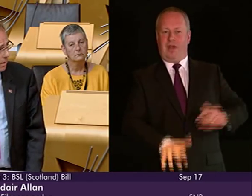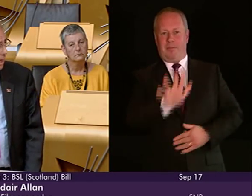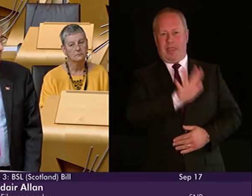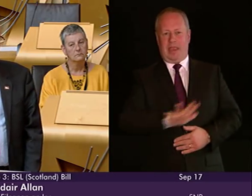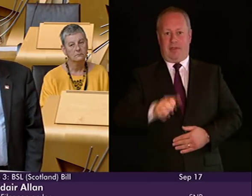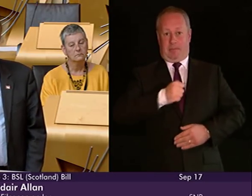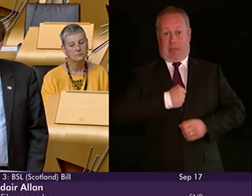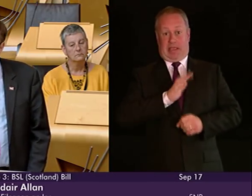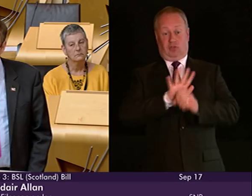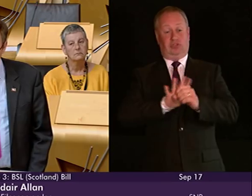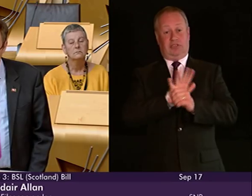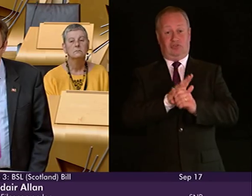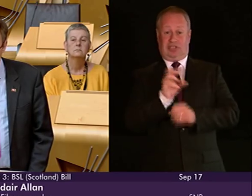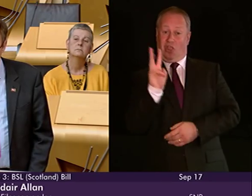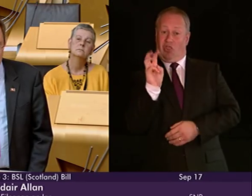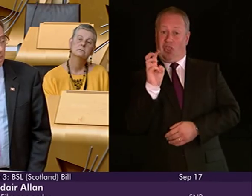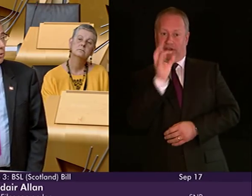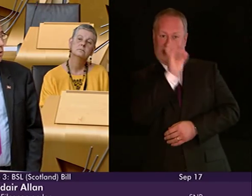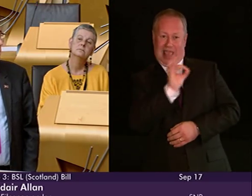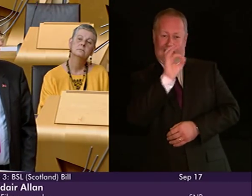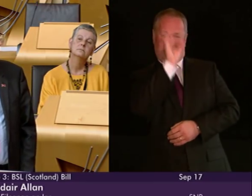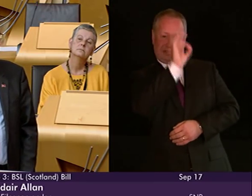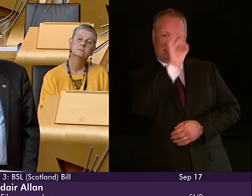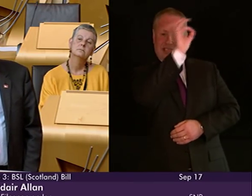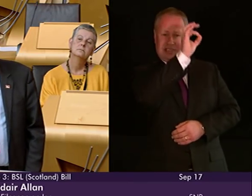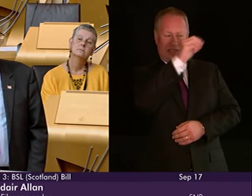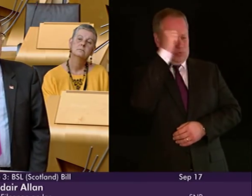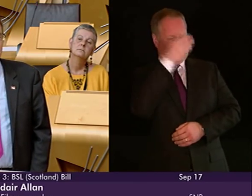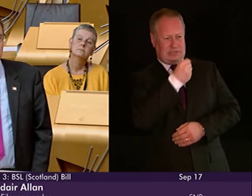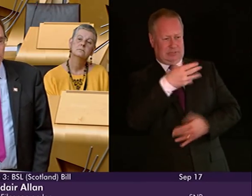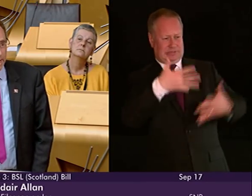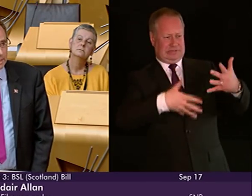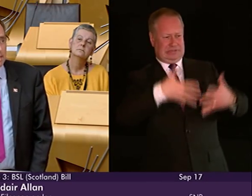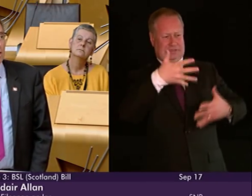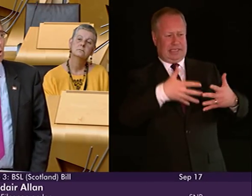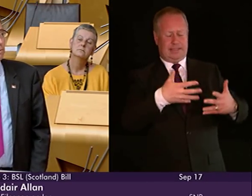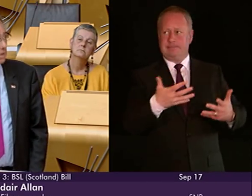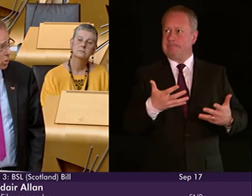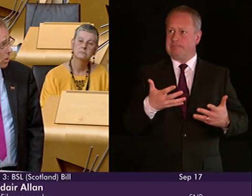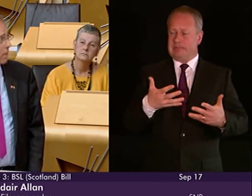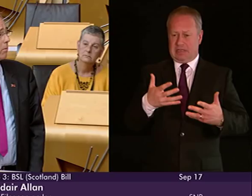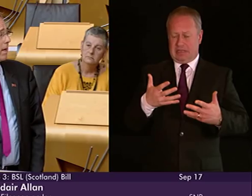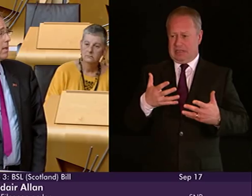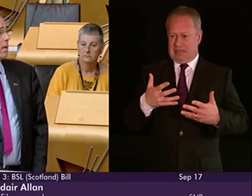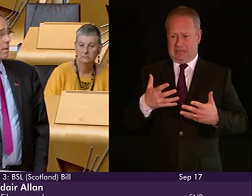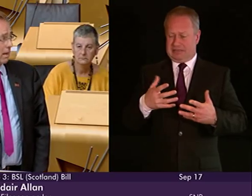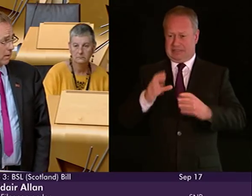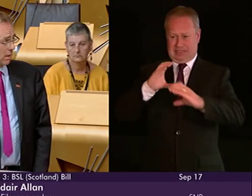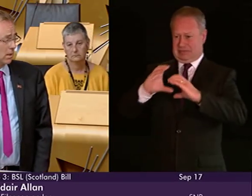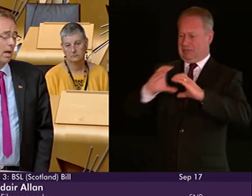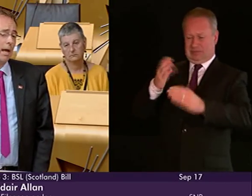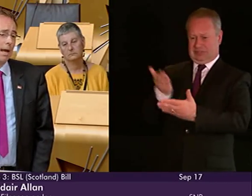islands and I know BSL users who find it difficult to access a conversation, let alone services,